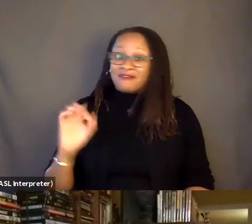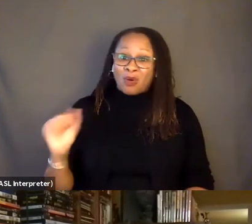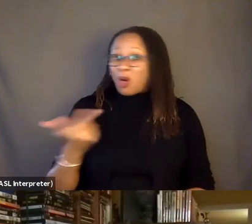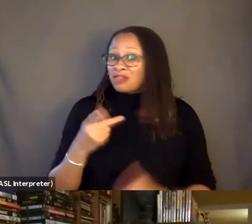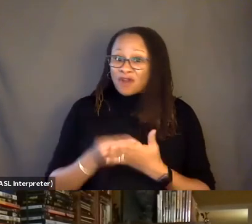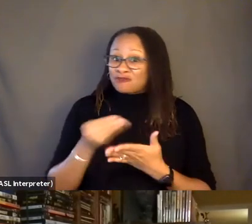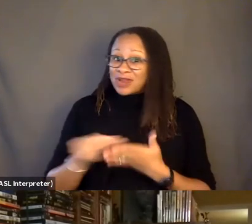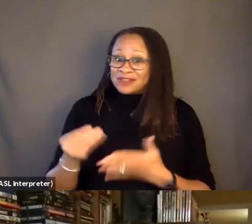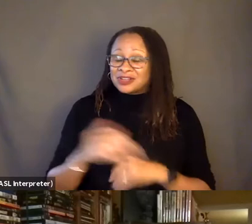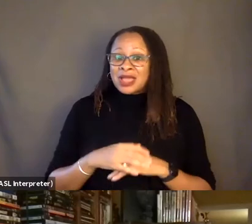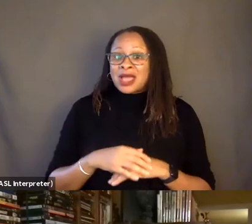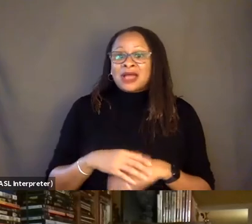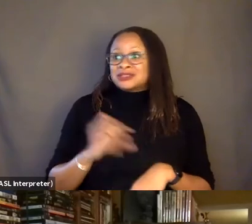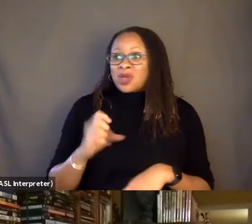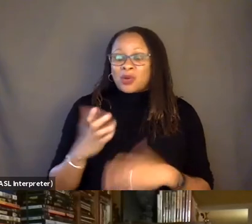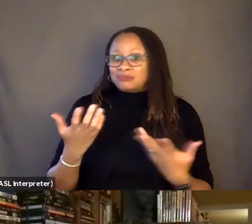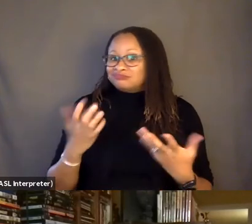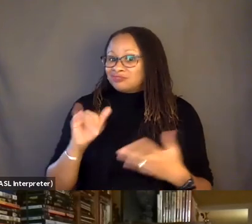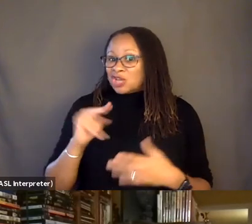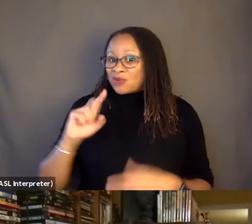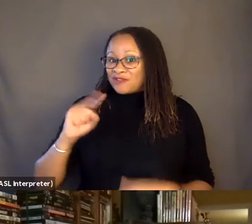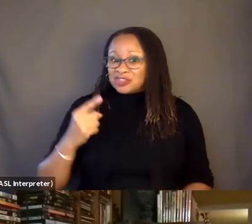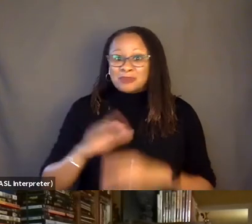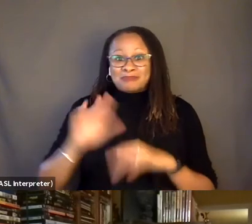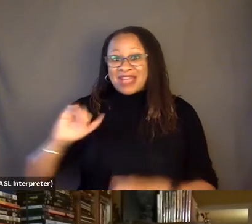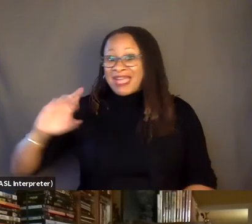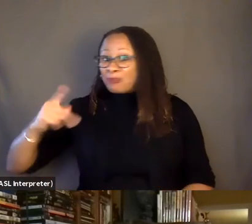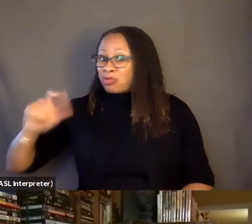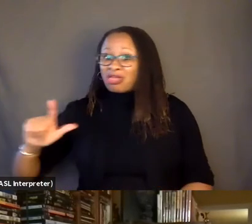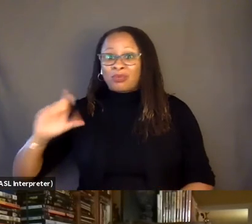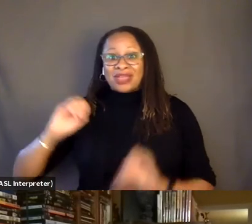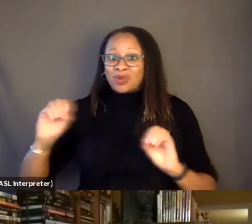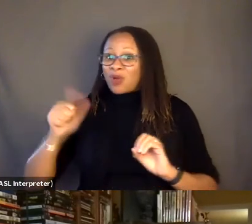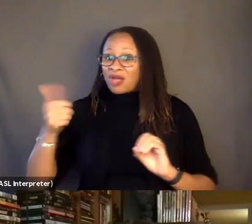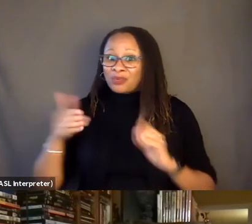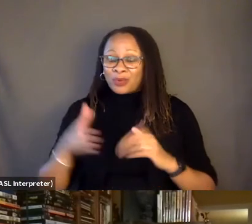we had no other, so fighting it. And I guess the other part is instead of a focus on me,